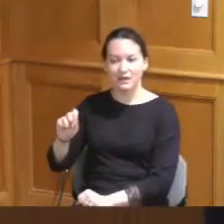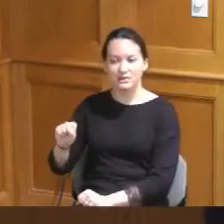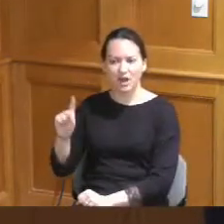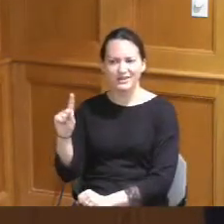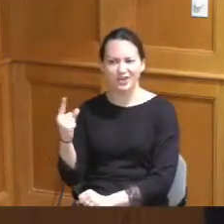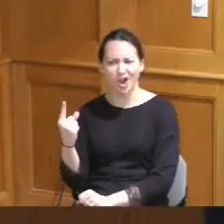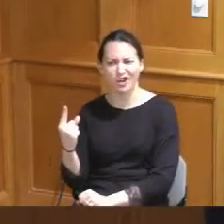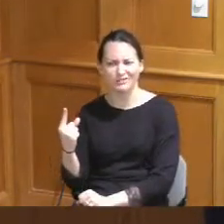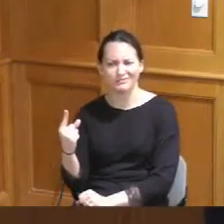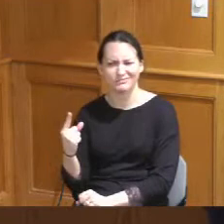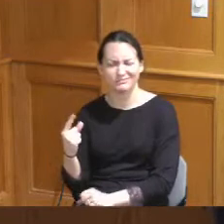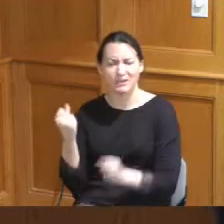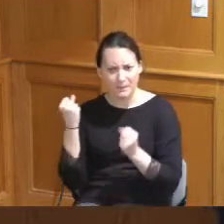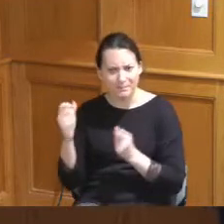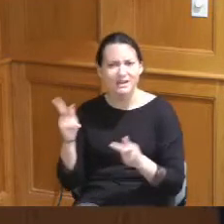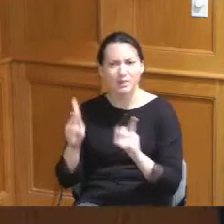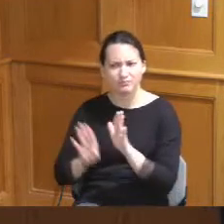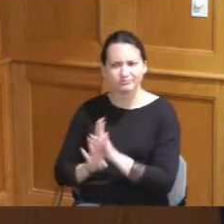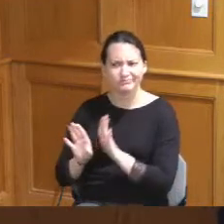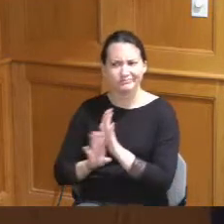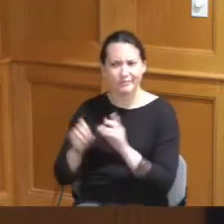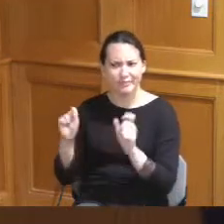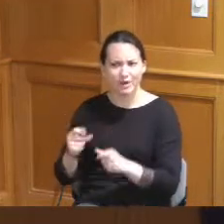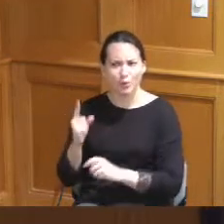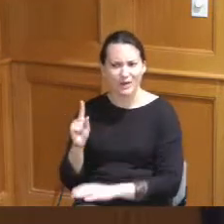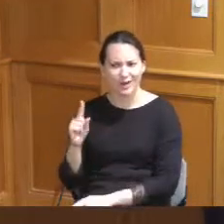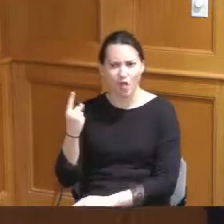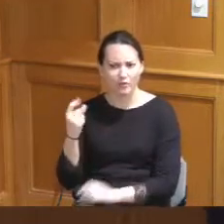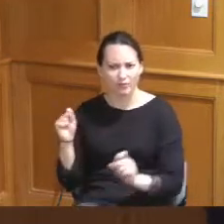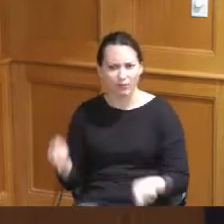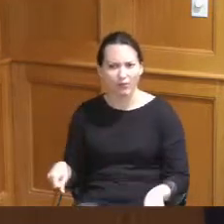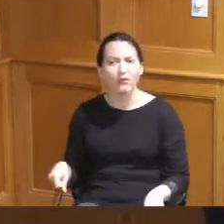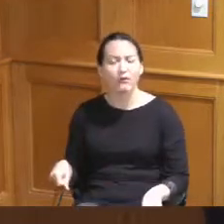there's a lot of people who could develop sacks for one dollar so I want to make sure we're not